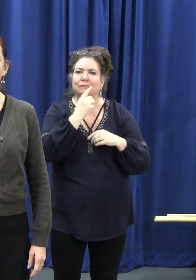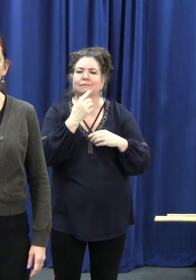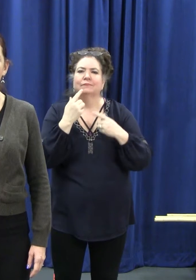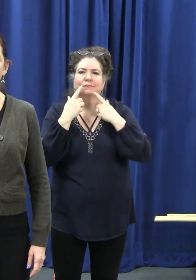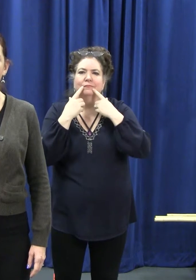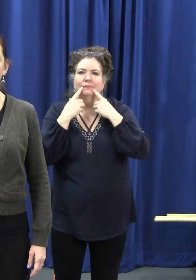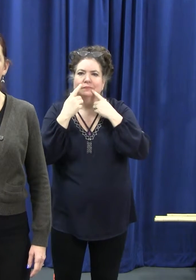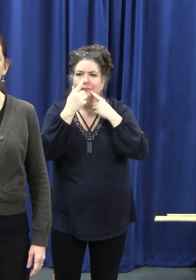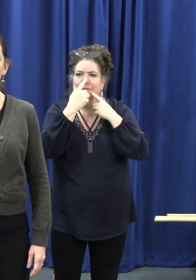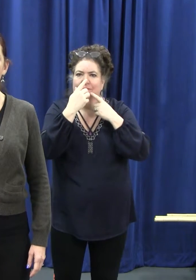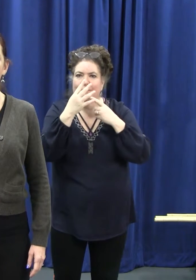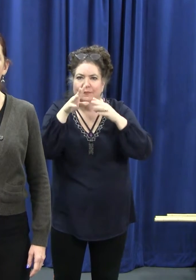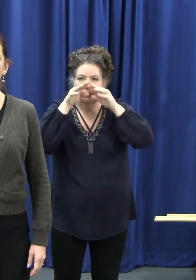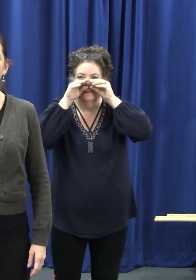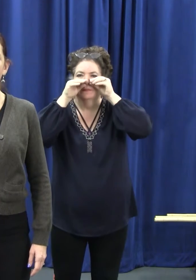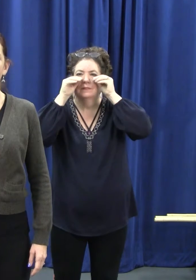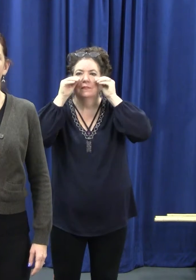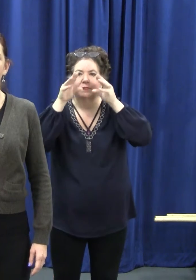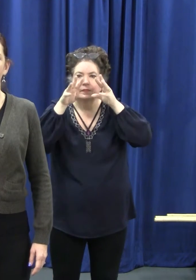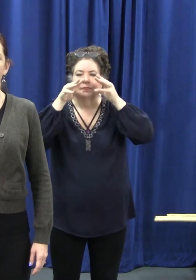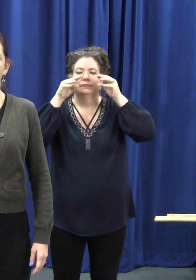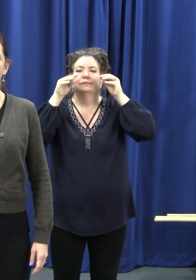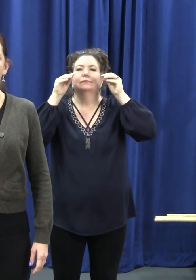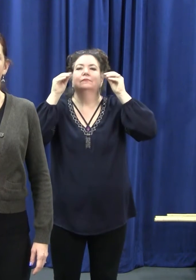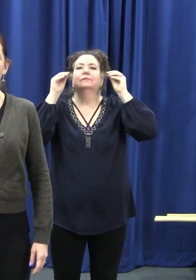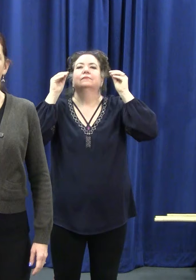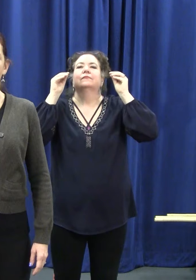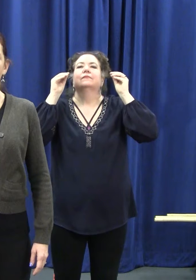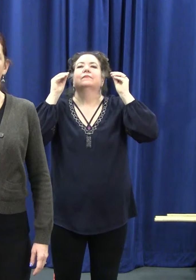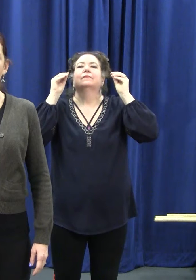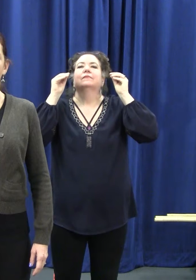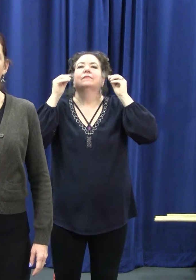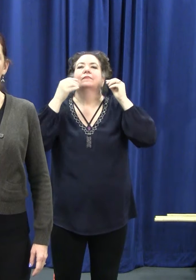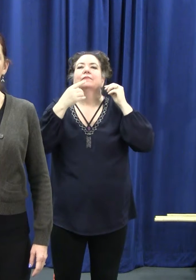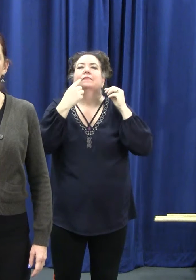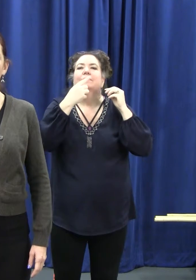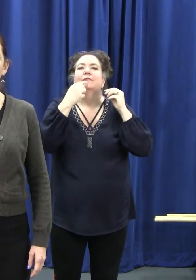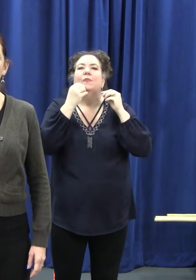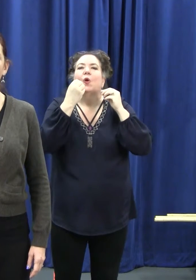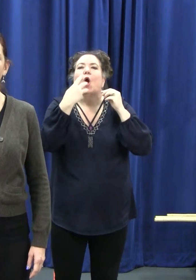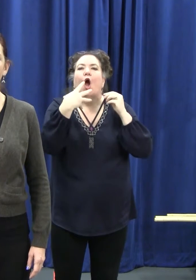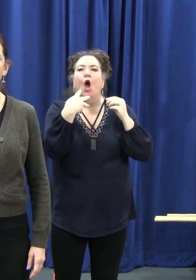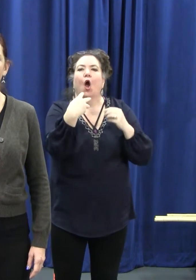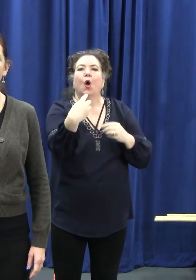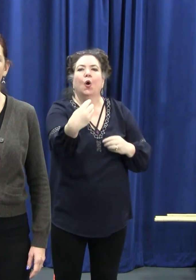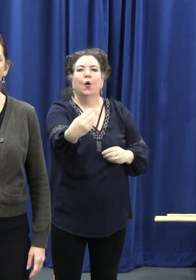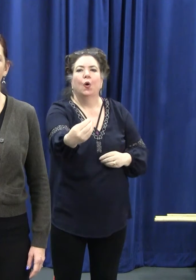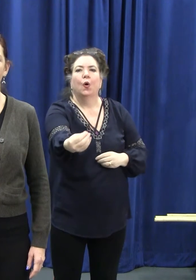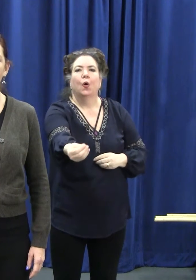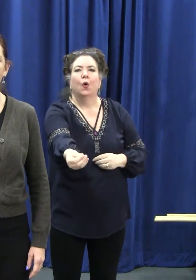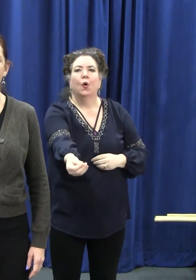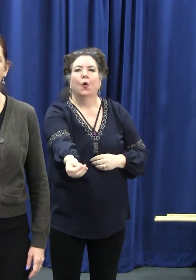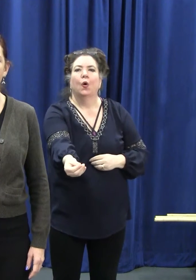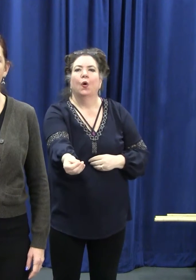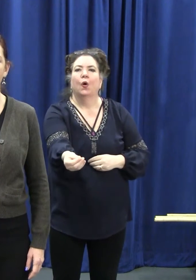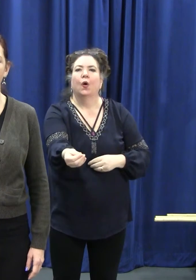through your nose and blow it out through your mouth, and again in,